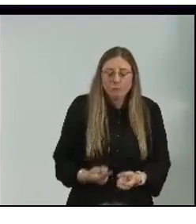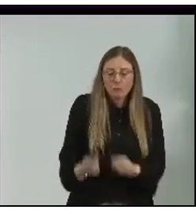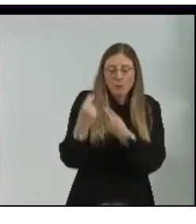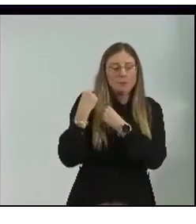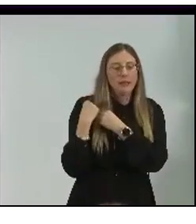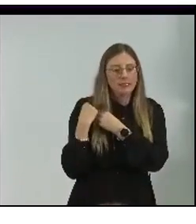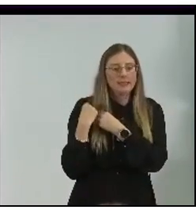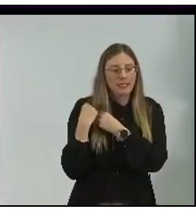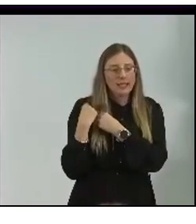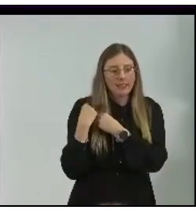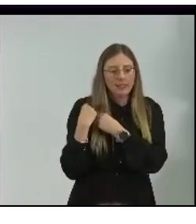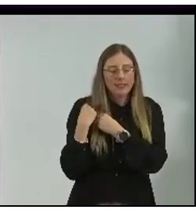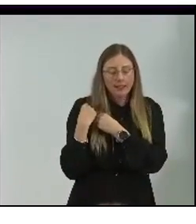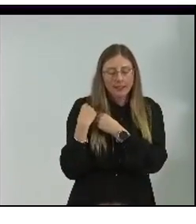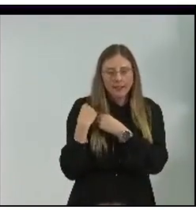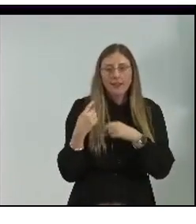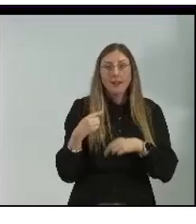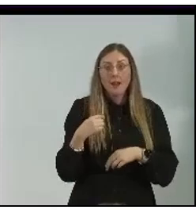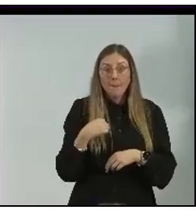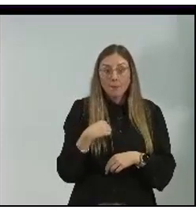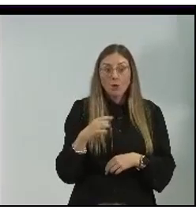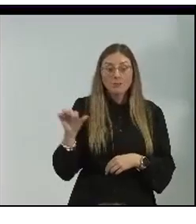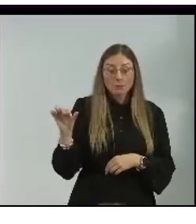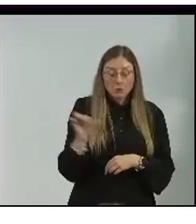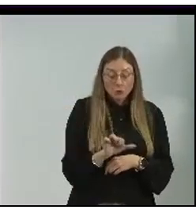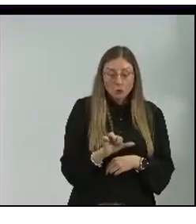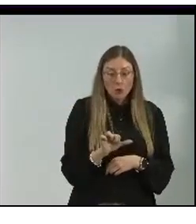But I believe that the best way is actually with every team.